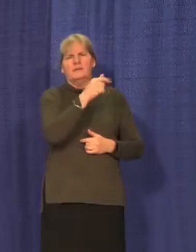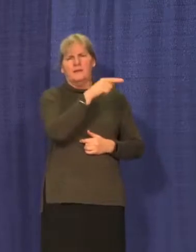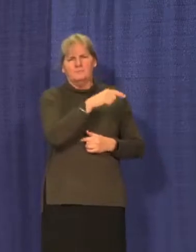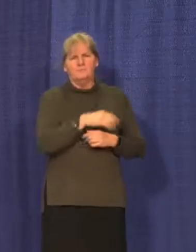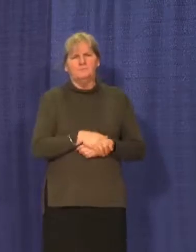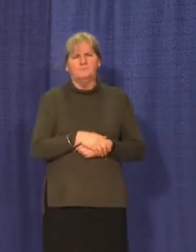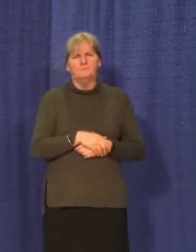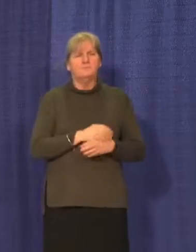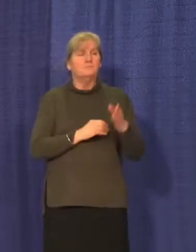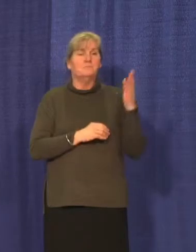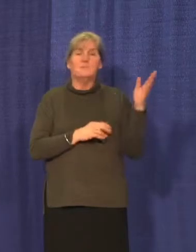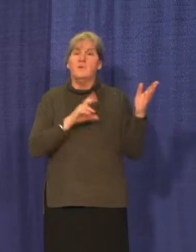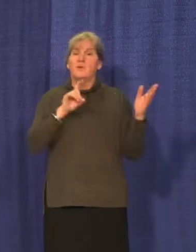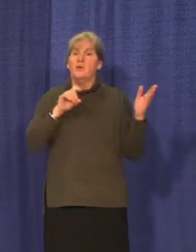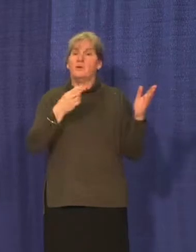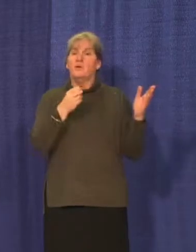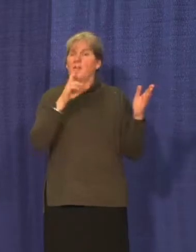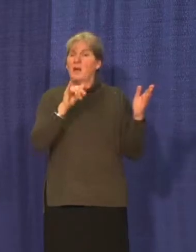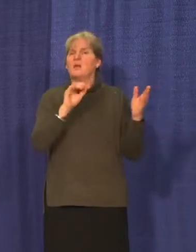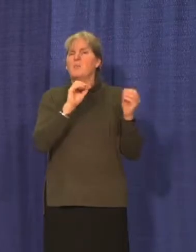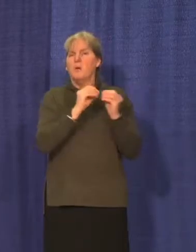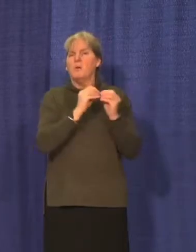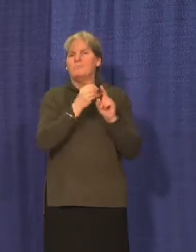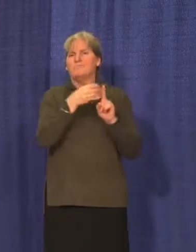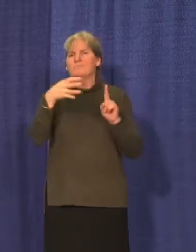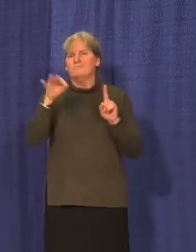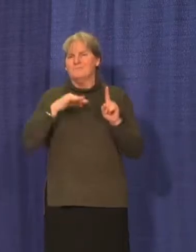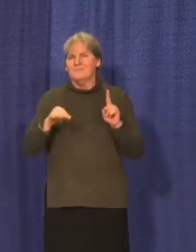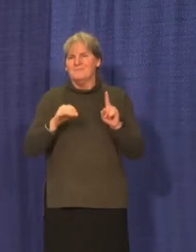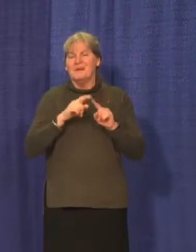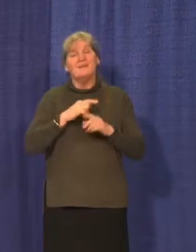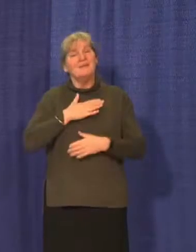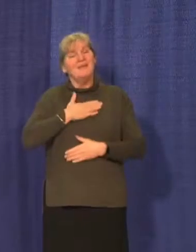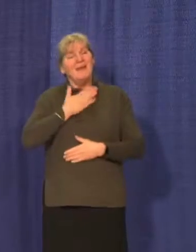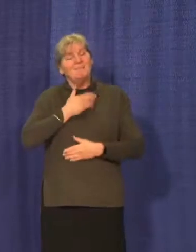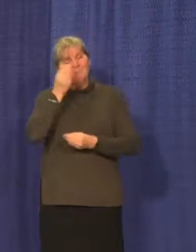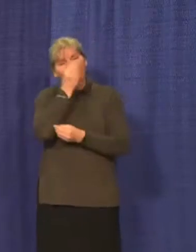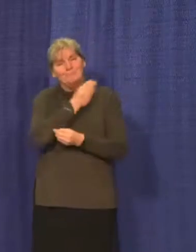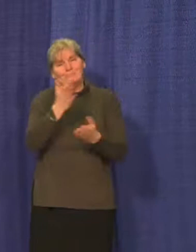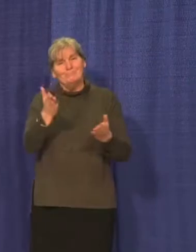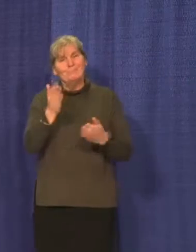Now, Dr Hanley will speak to this in more detail but I am very happy to share that Yukon